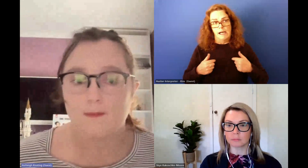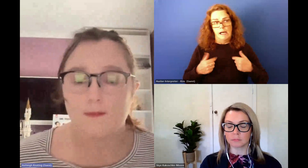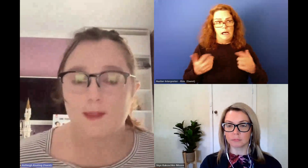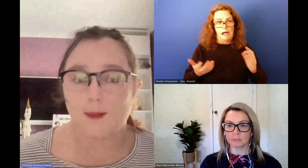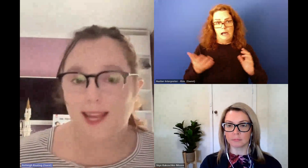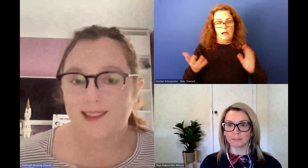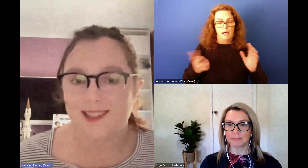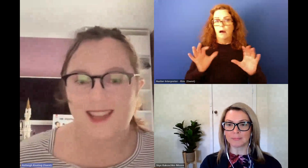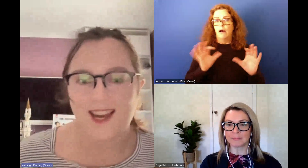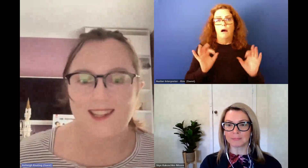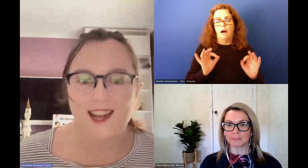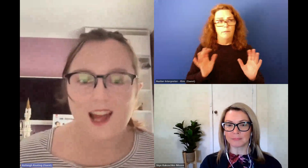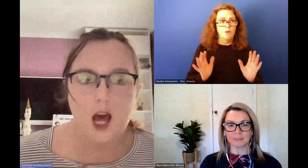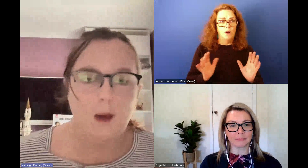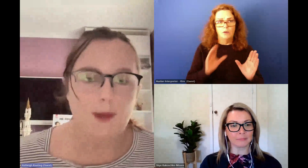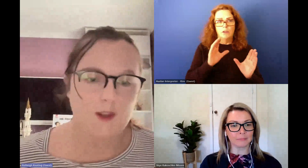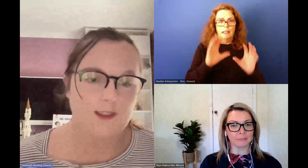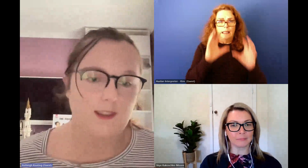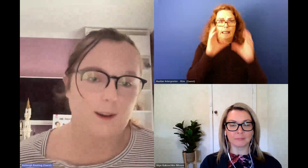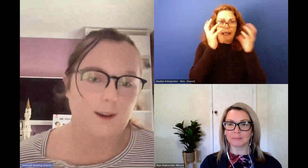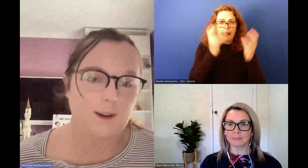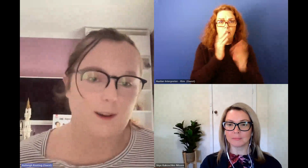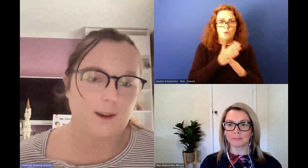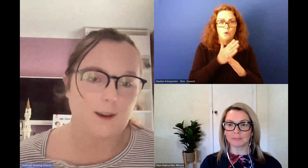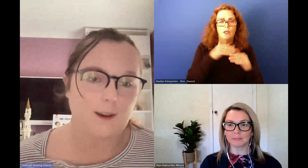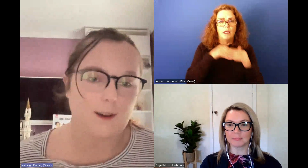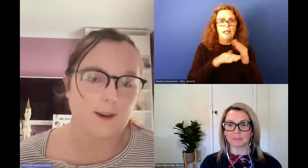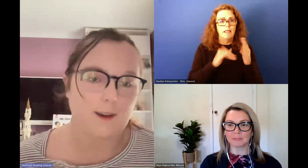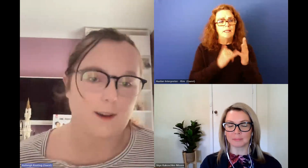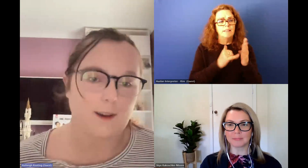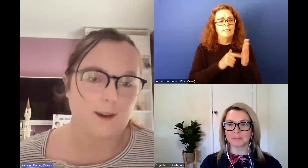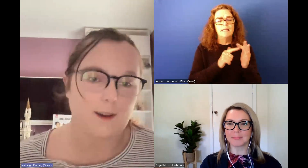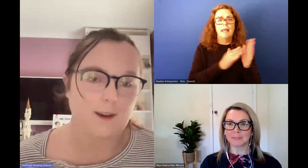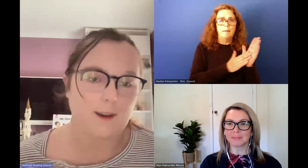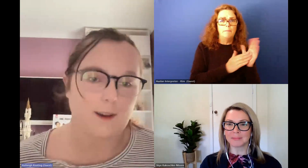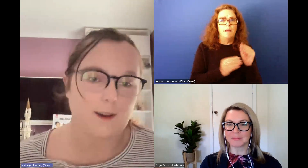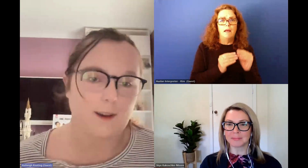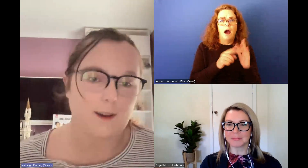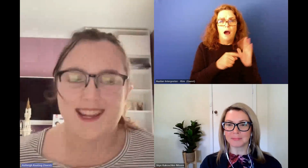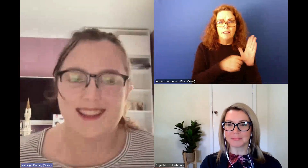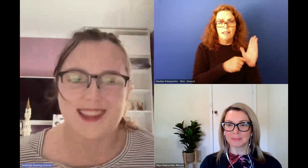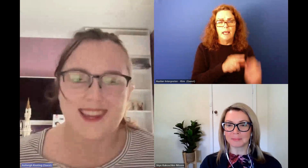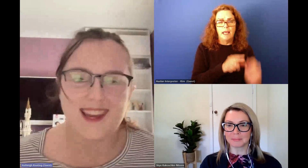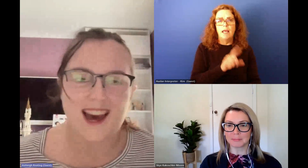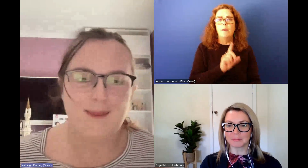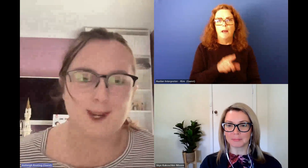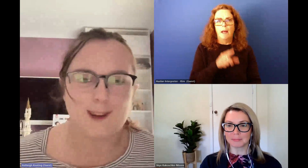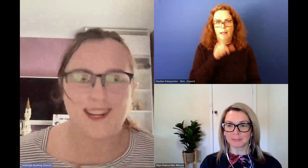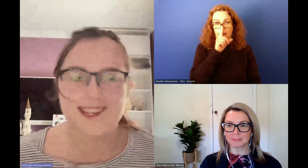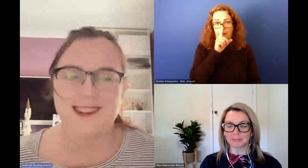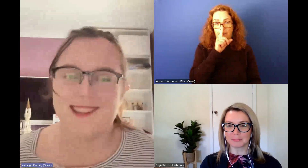places that because of stereotypes that are out there that tends to be the career choice